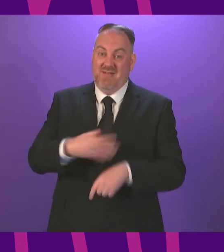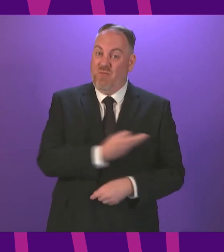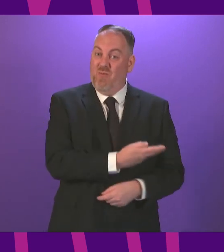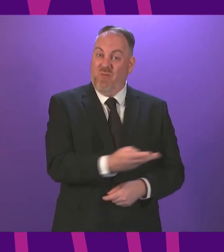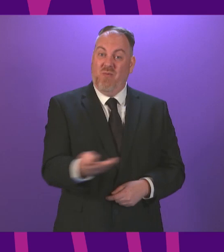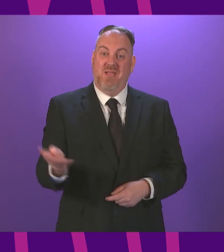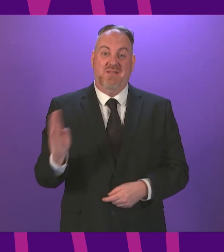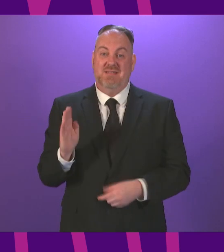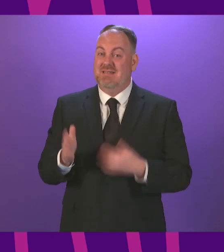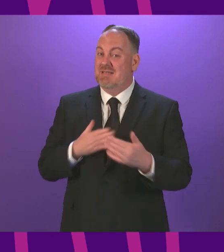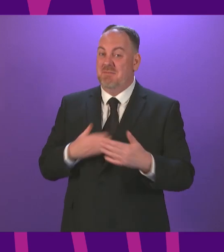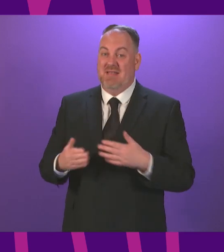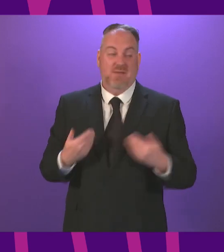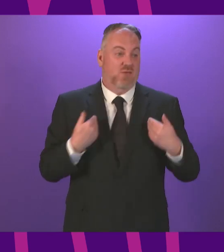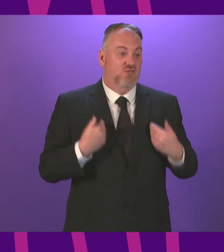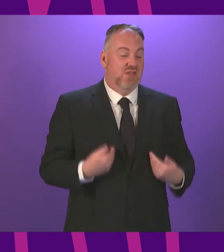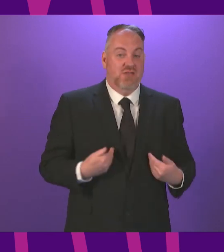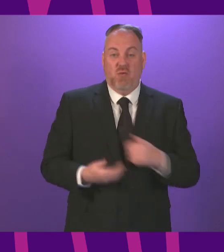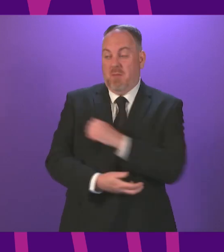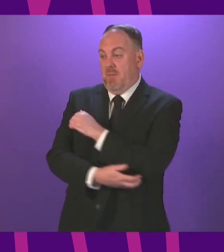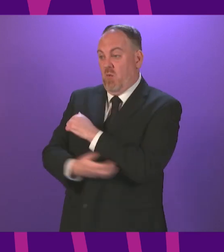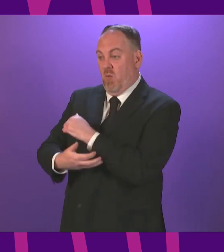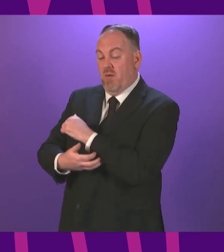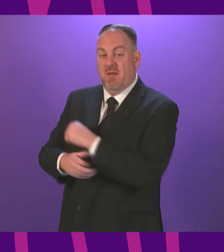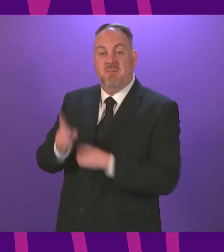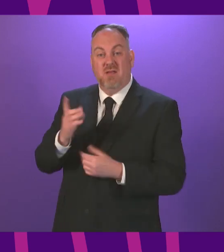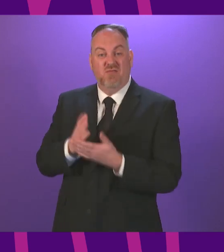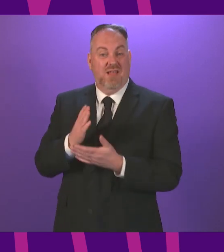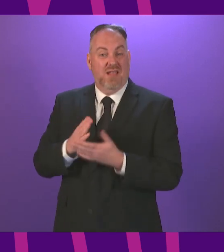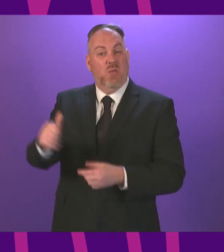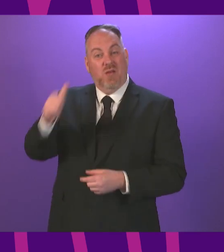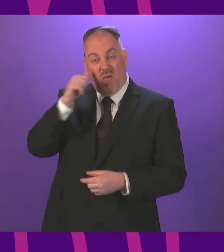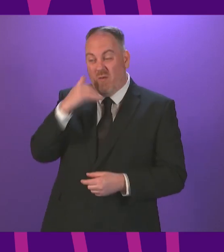“Jock Tamson’s bairns” may be something of a cliché, but in that respect every human being is,